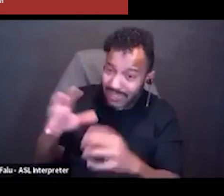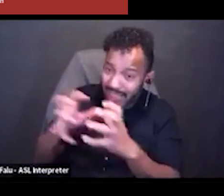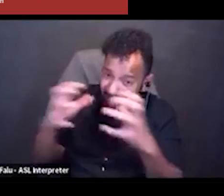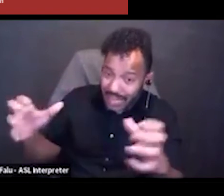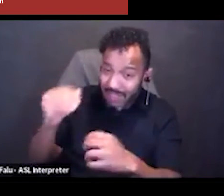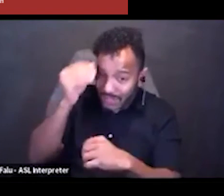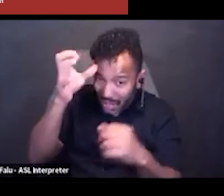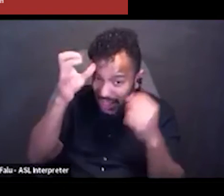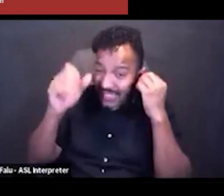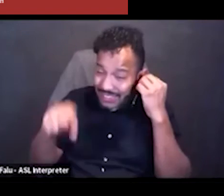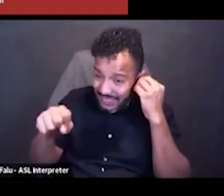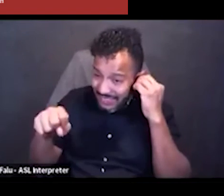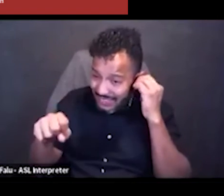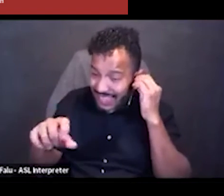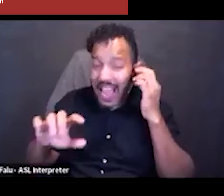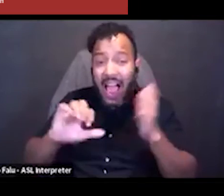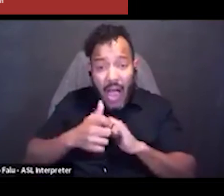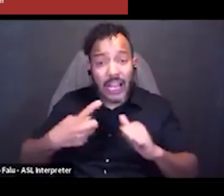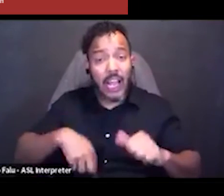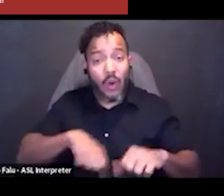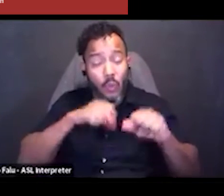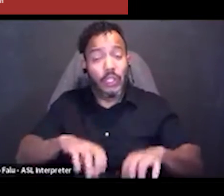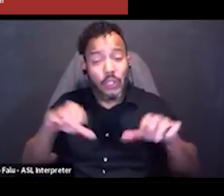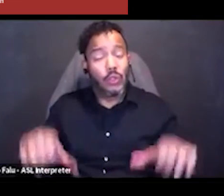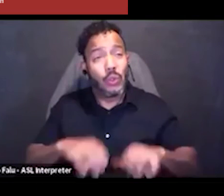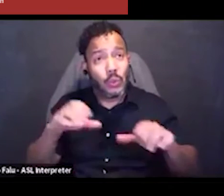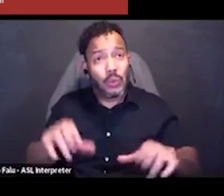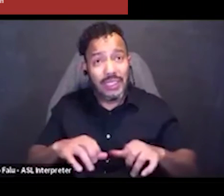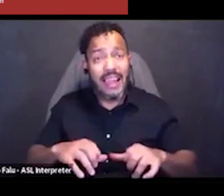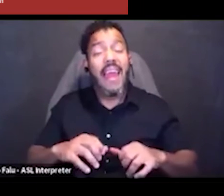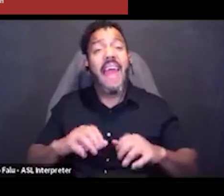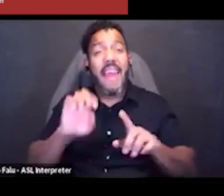How can we create environmentally friendly incontinence supplies.